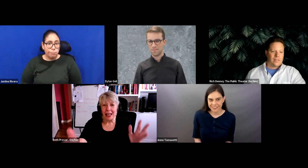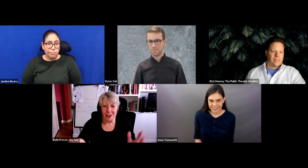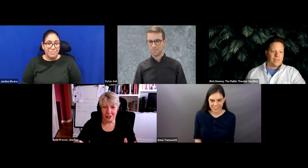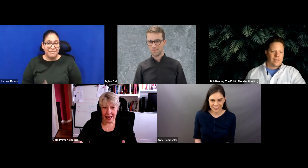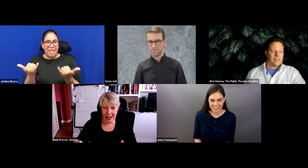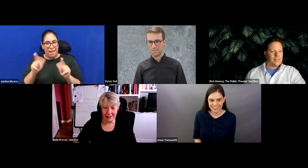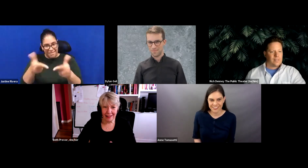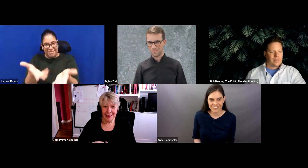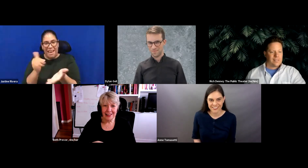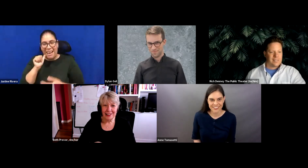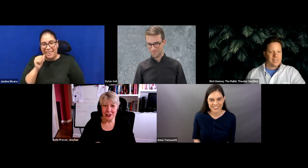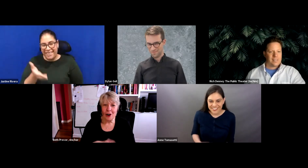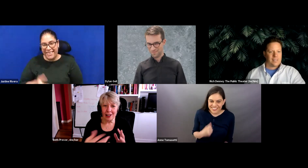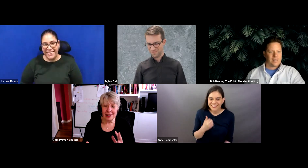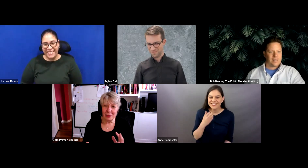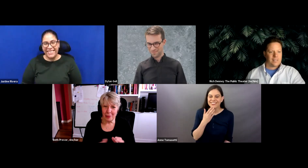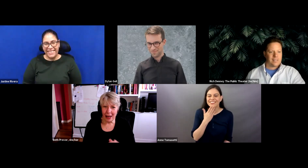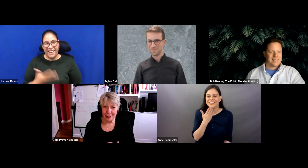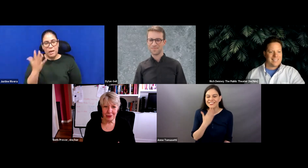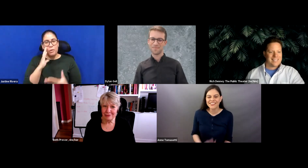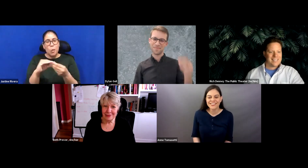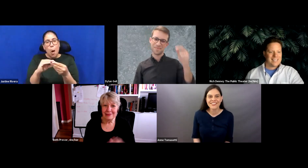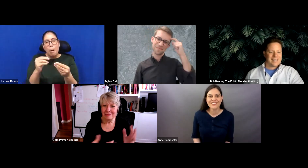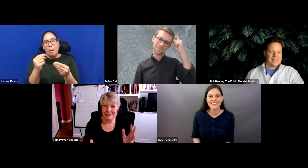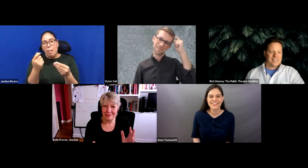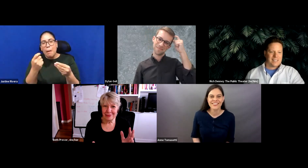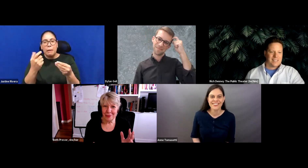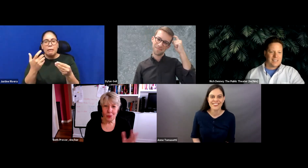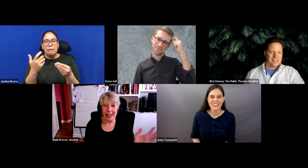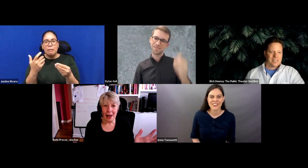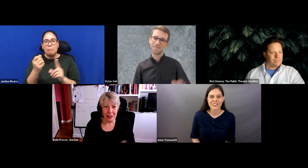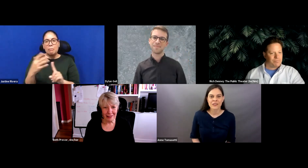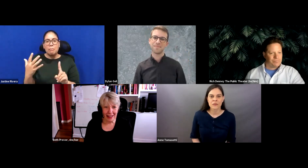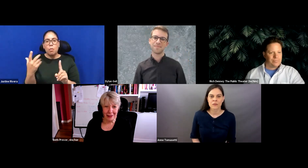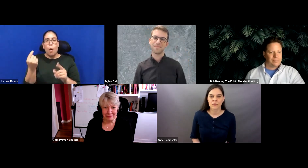pass it over to Anne to talk a little bit about what happened then.